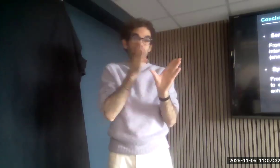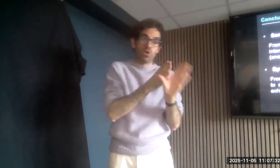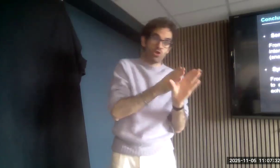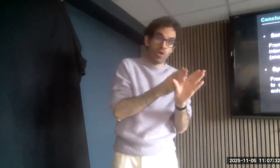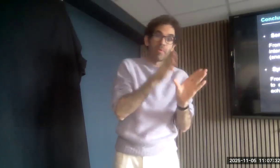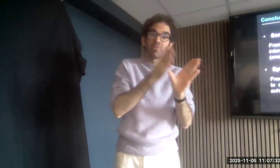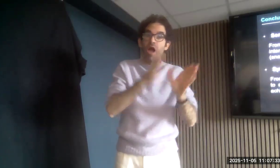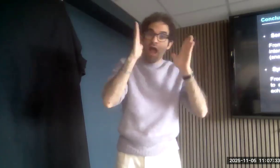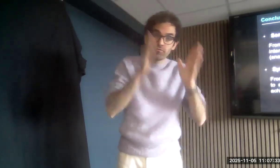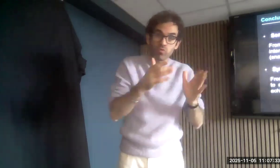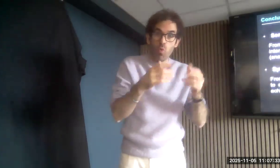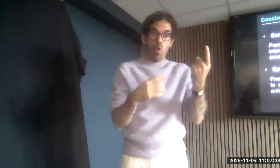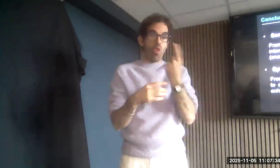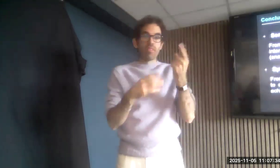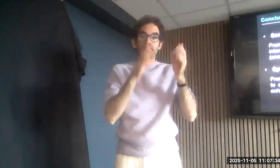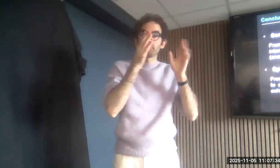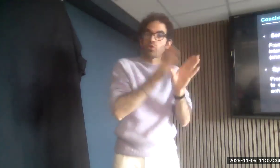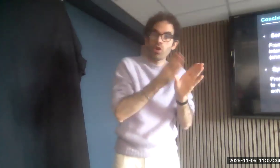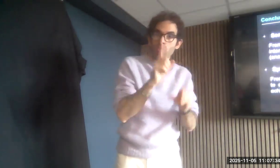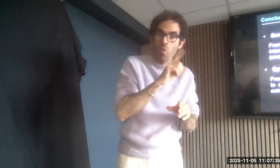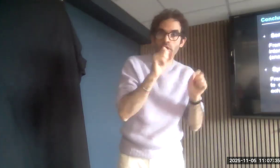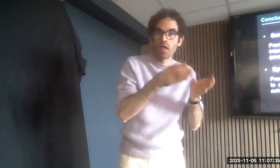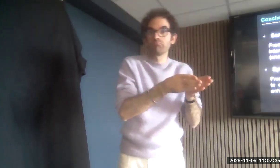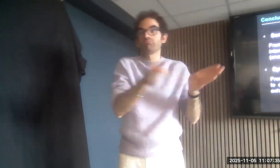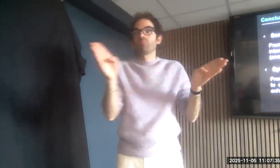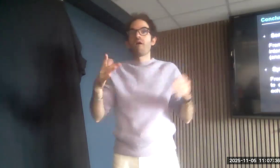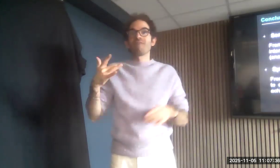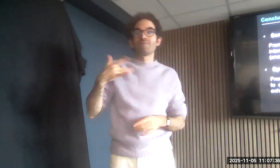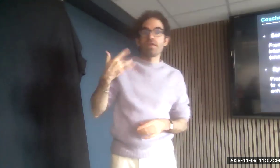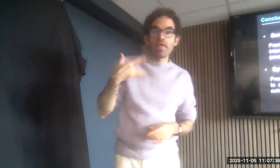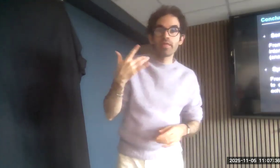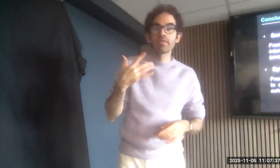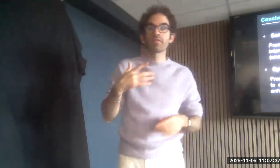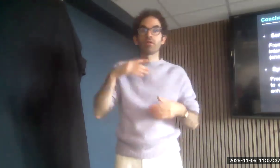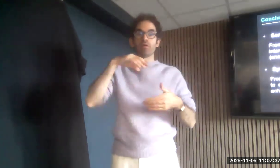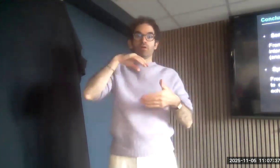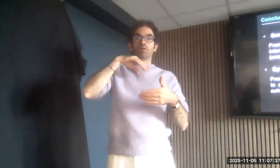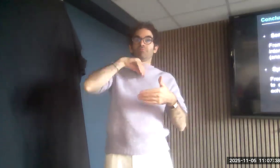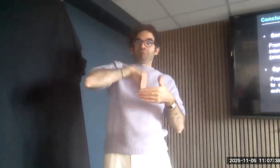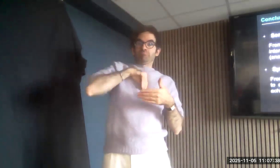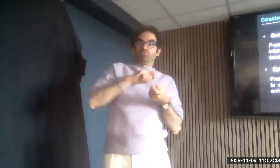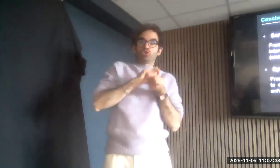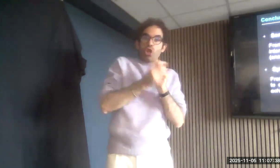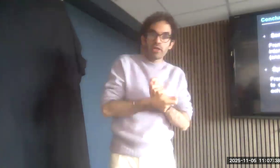But broadened its scope. To not only focus on the psychological, but also the emotional,